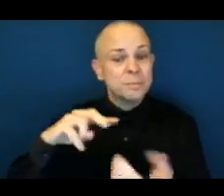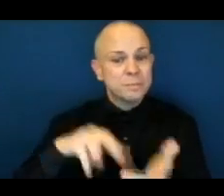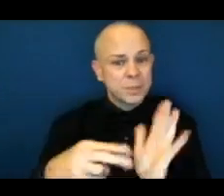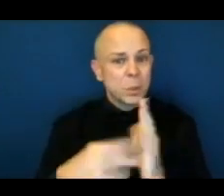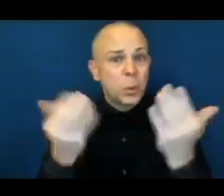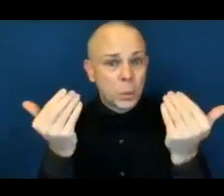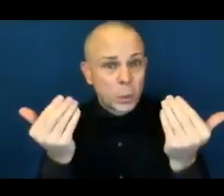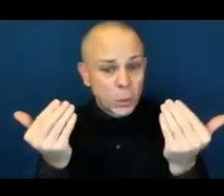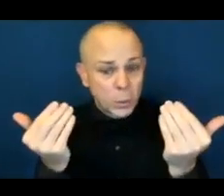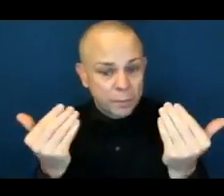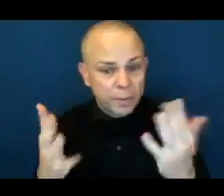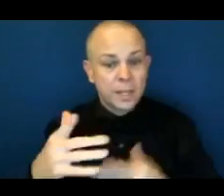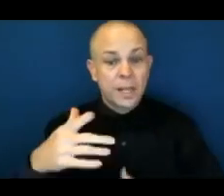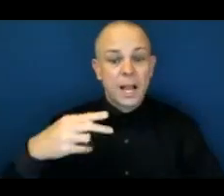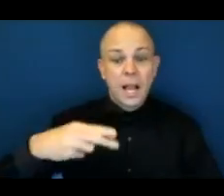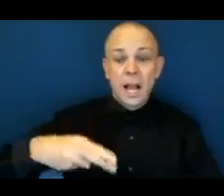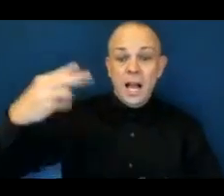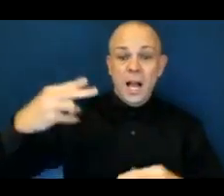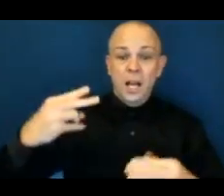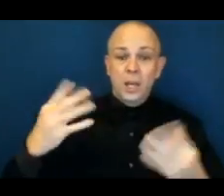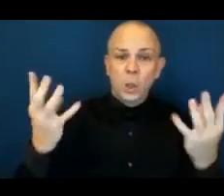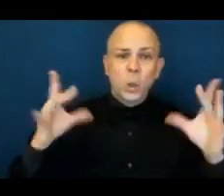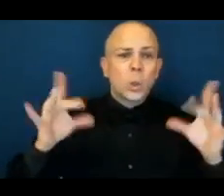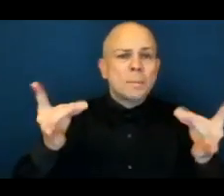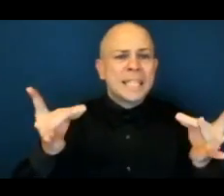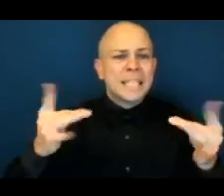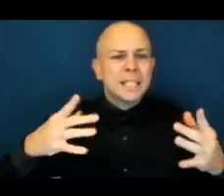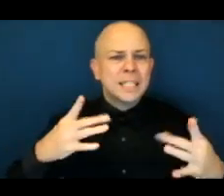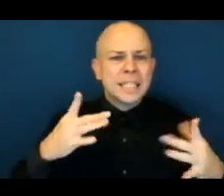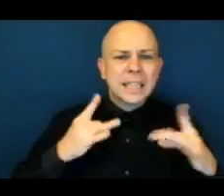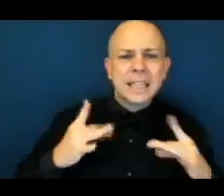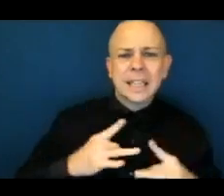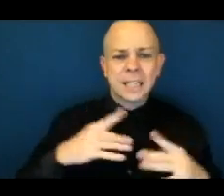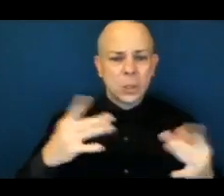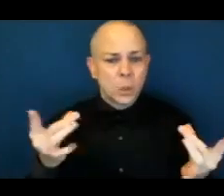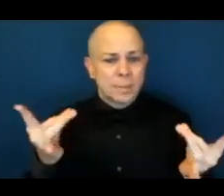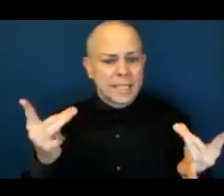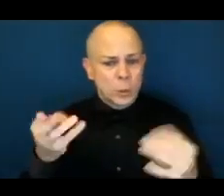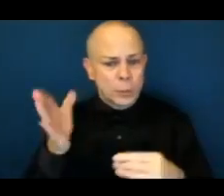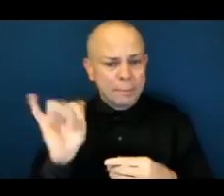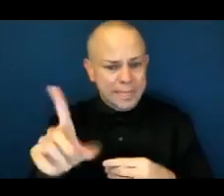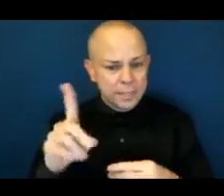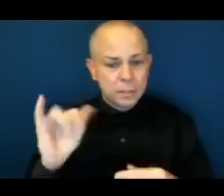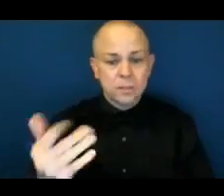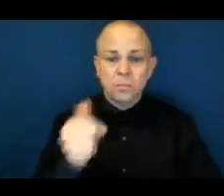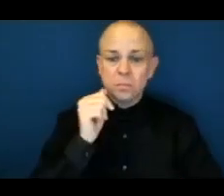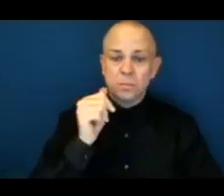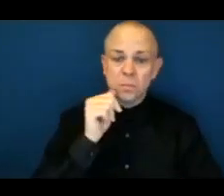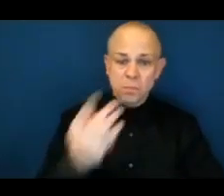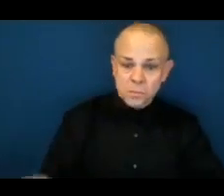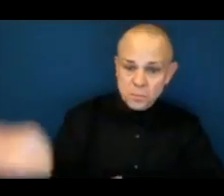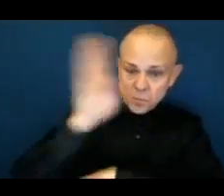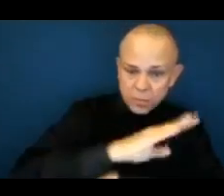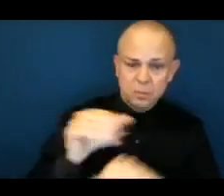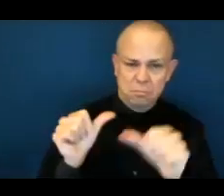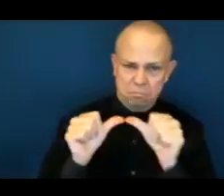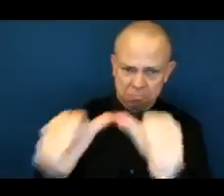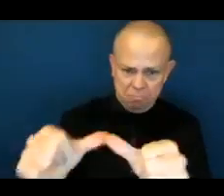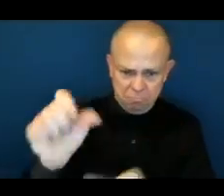fact we're expecting rain to begin in the morning and go pretty much all day tapering off to showers but still fairly widespread